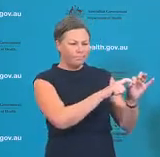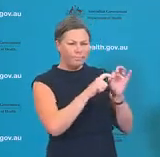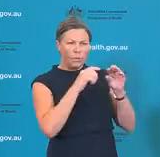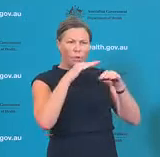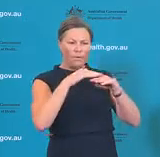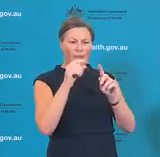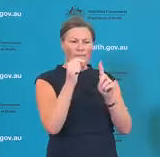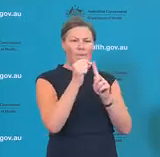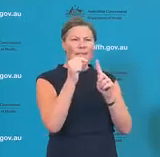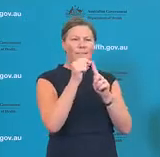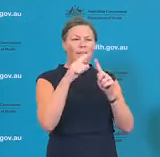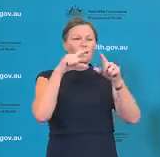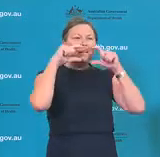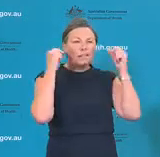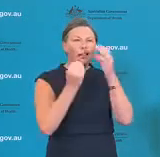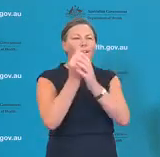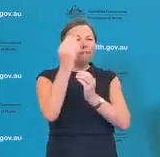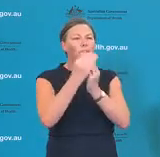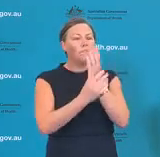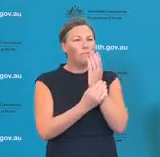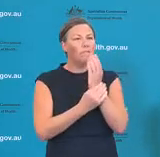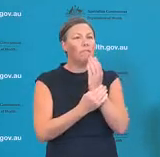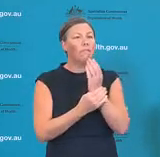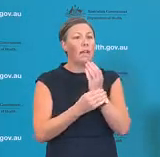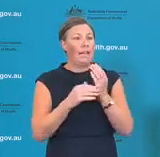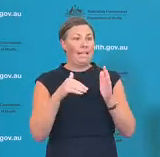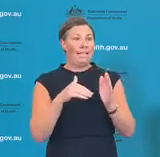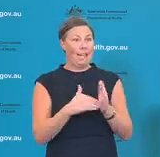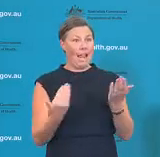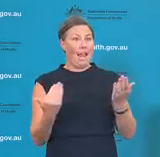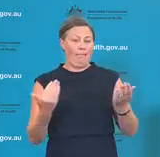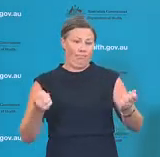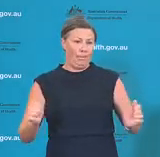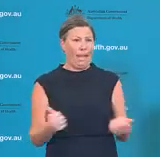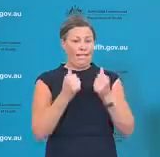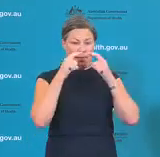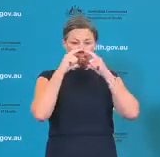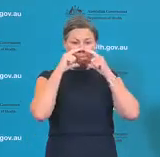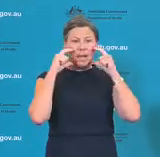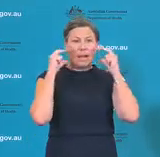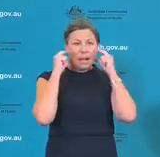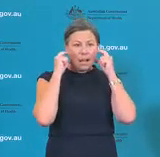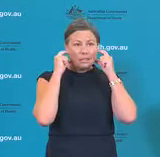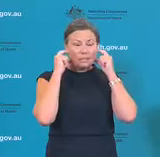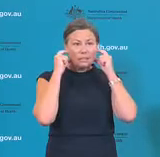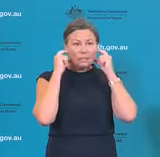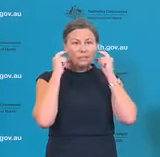things, we know there's many more masks now in circulation, but what other PPE is still potentially in a